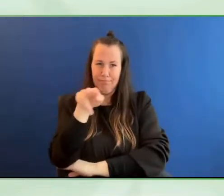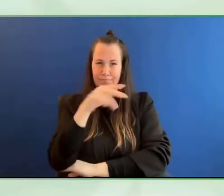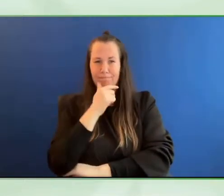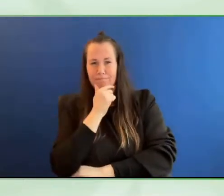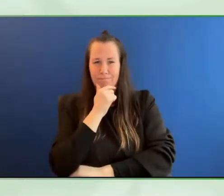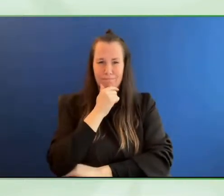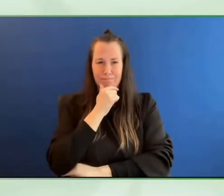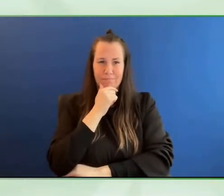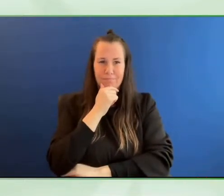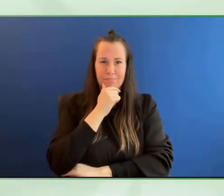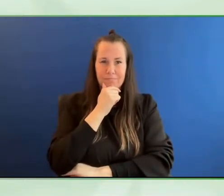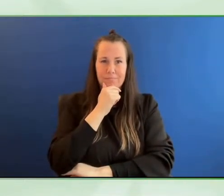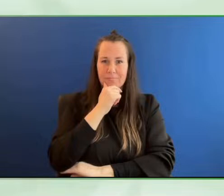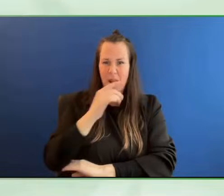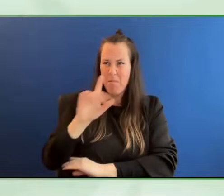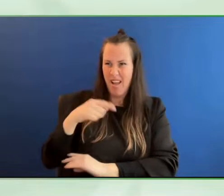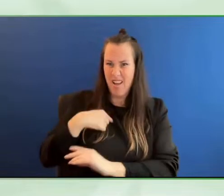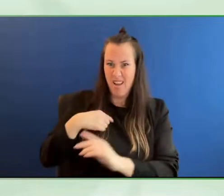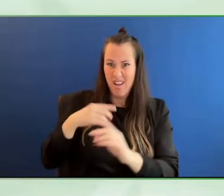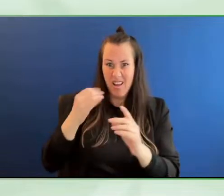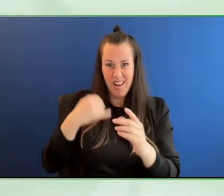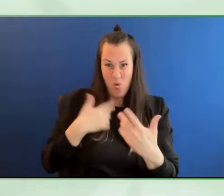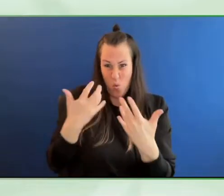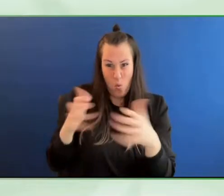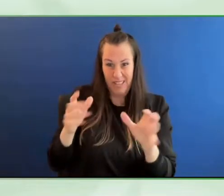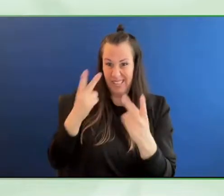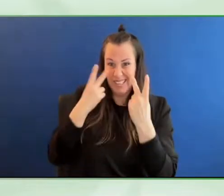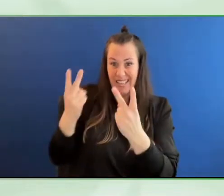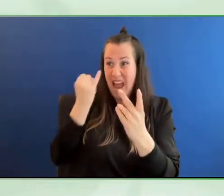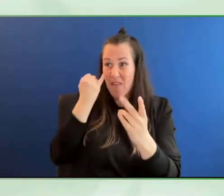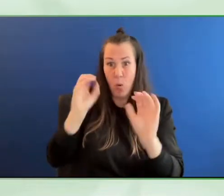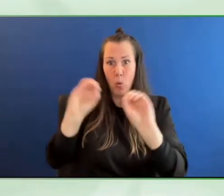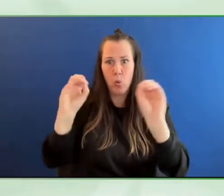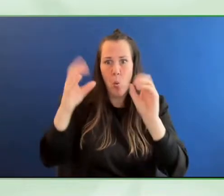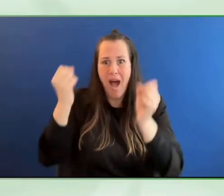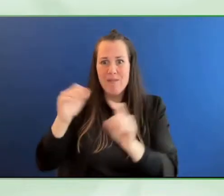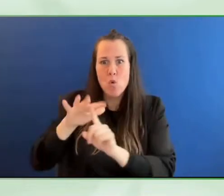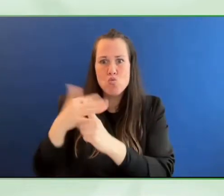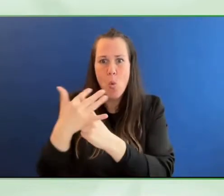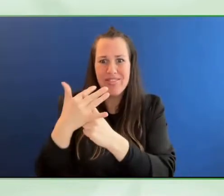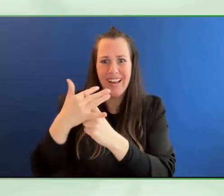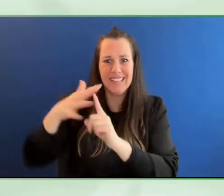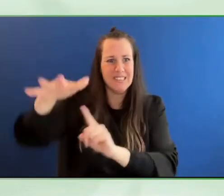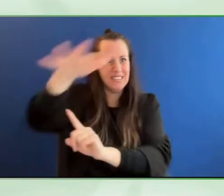We are particularly talking about creativity and looking ahead do you think